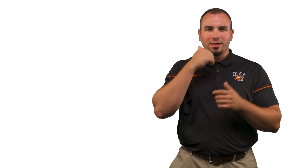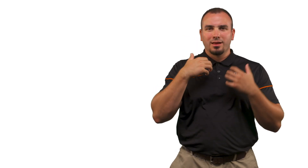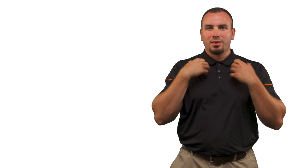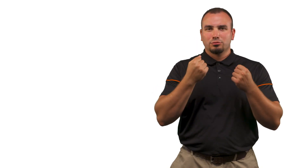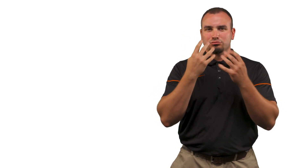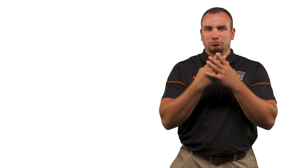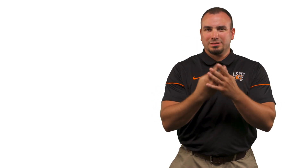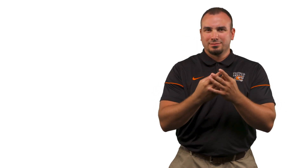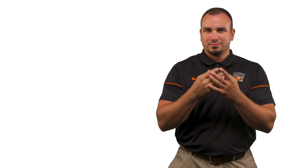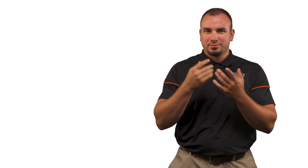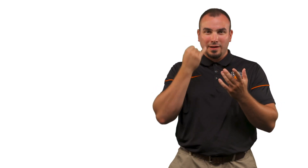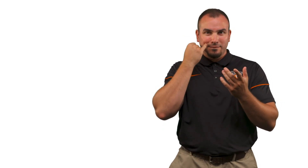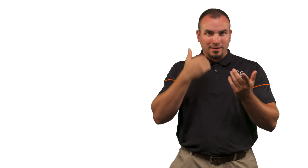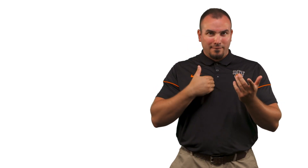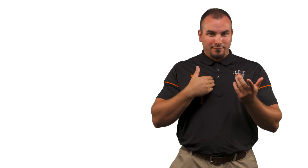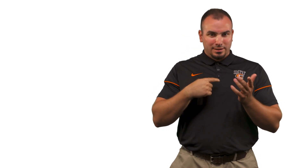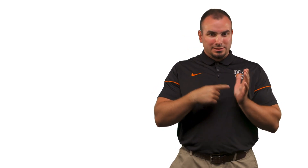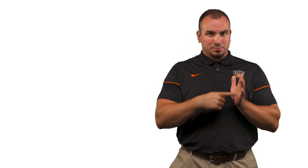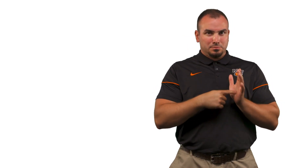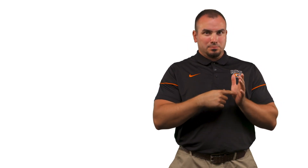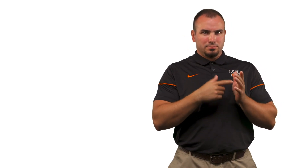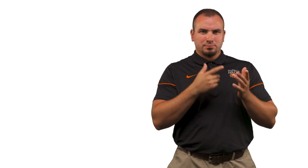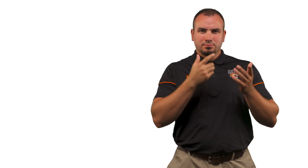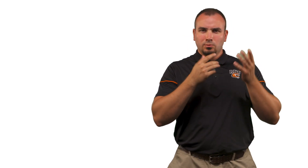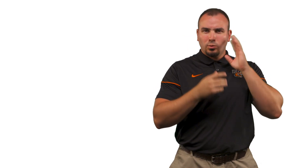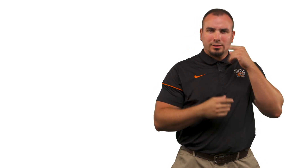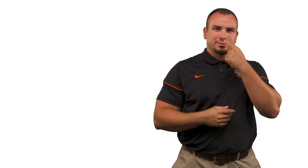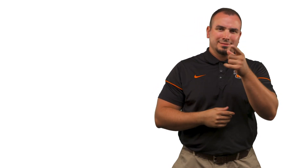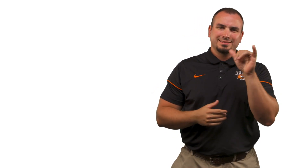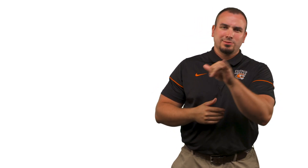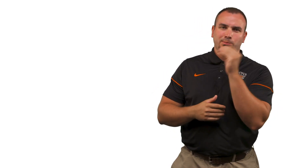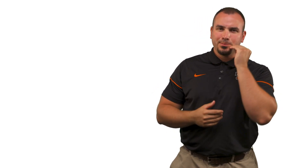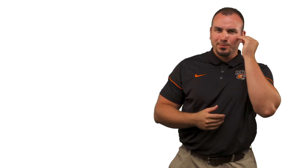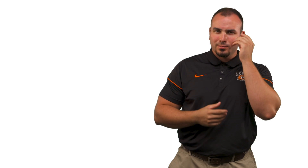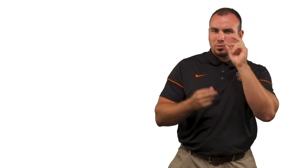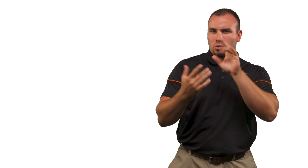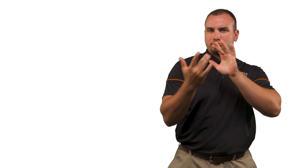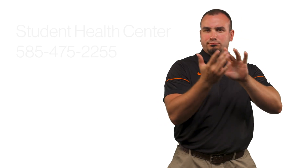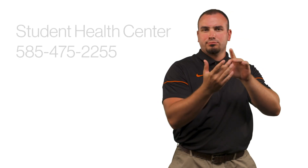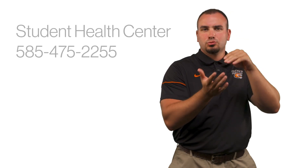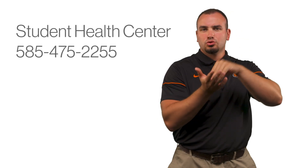Complete your RIT Daily Health Screen. If you have symptoms, you’ll be instructed